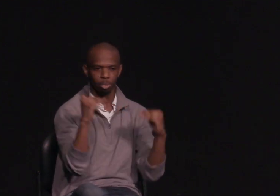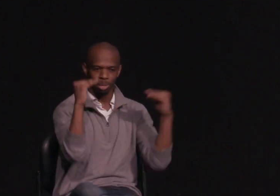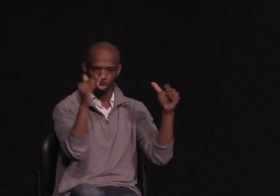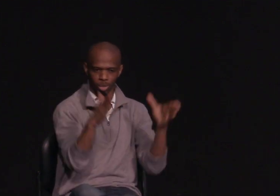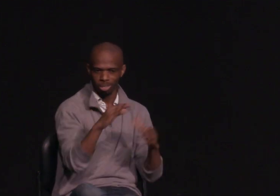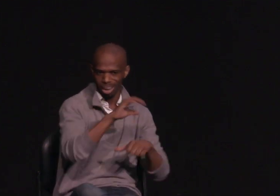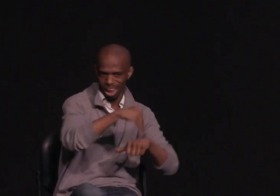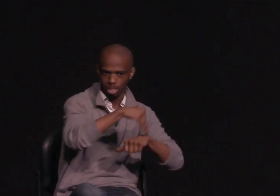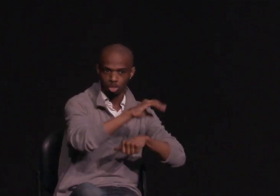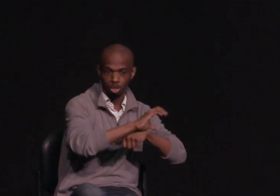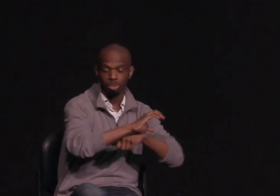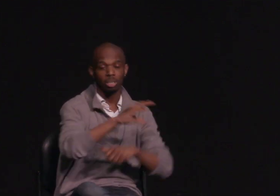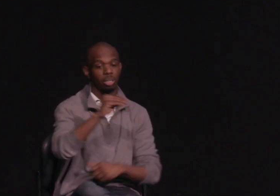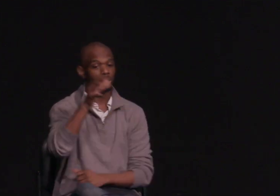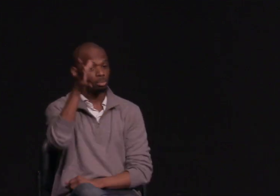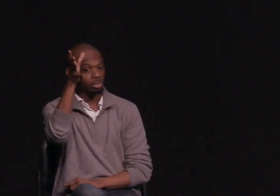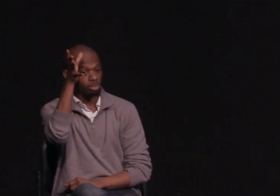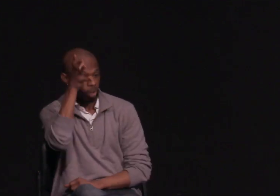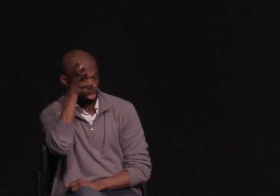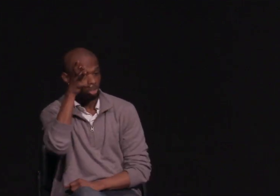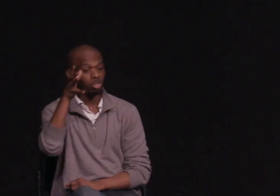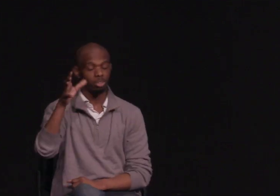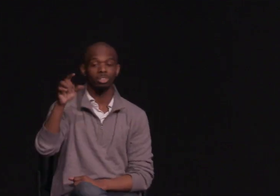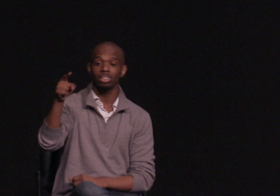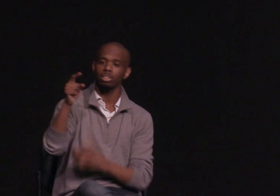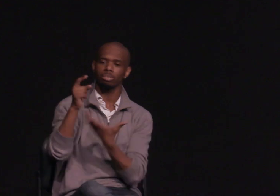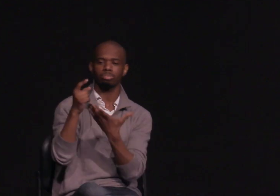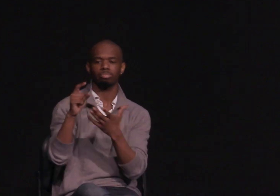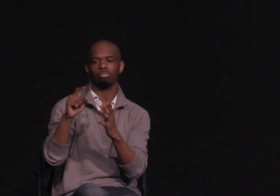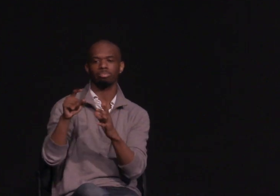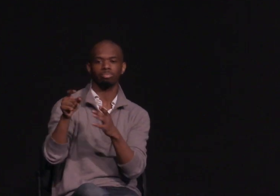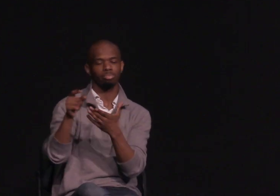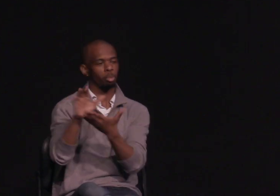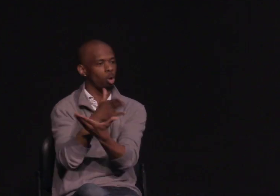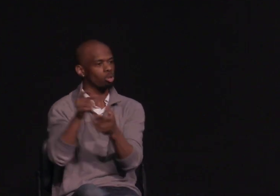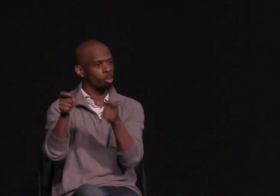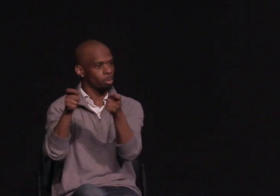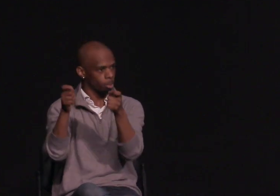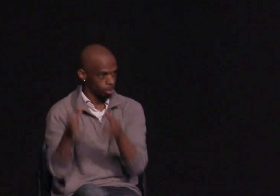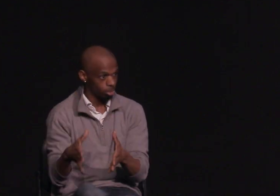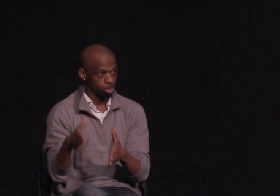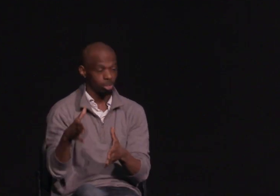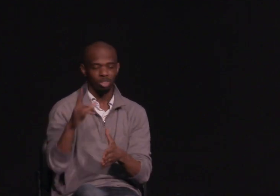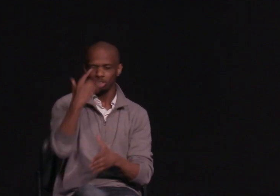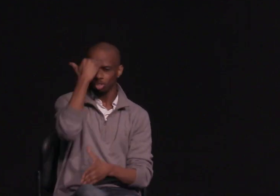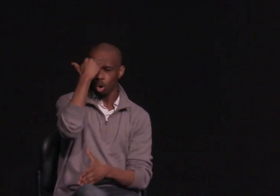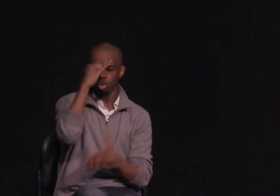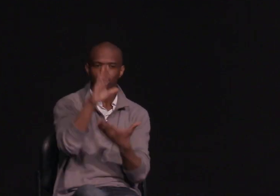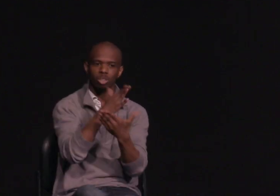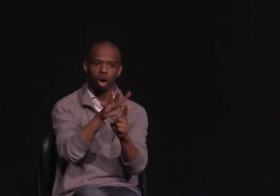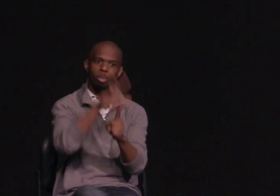famed soul music label Hi Records, penning some of their label's biggest hits, including "I Can't Stand the Rain," by his wife--